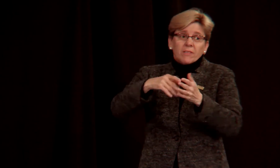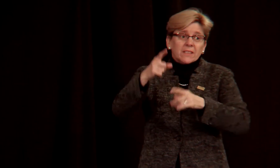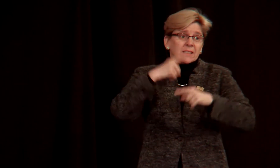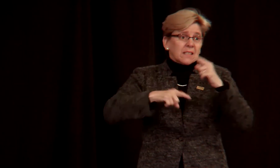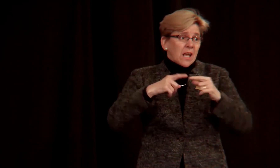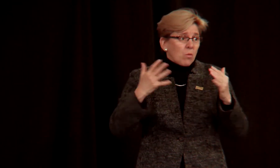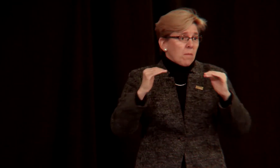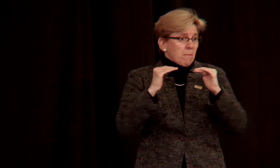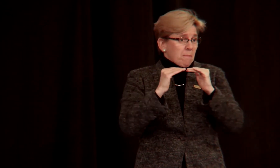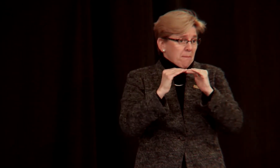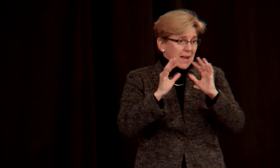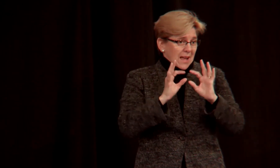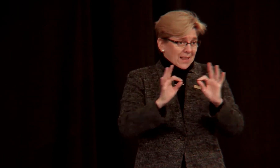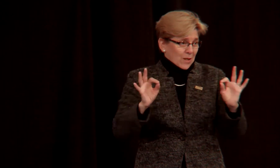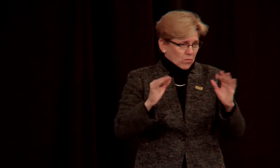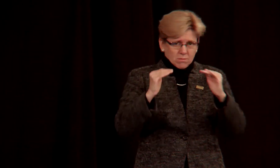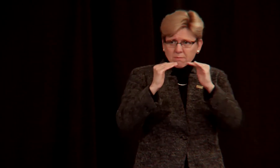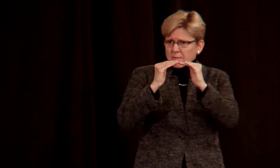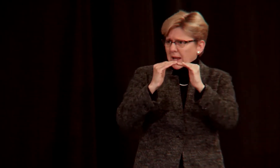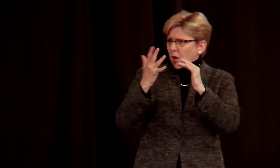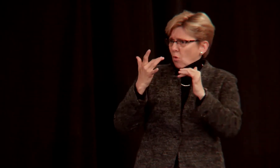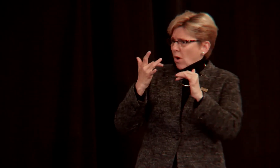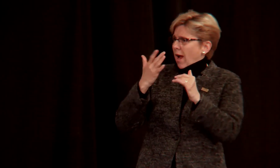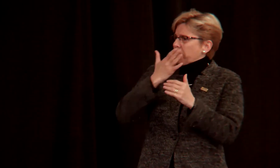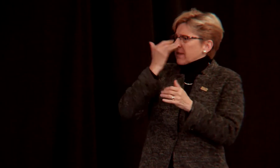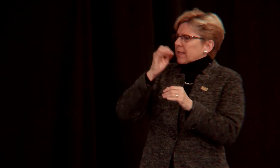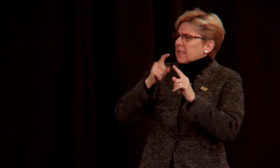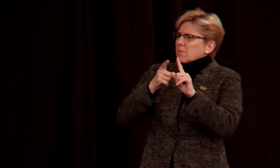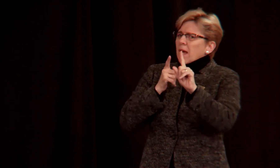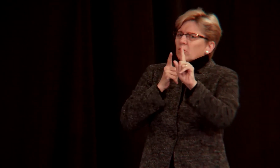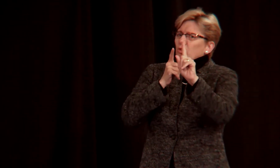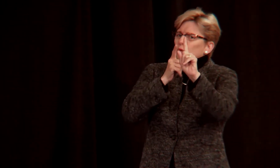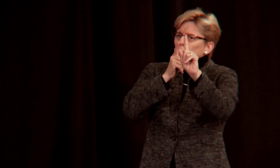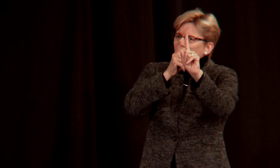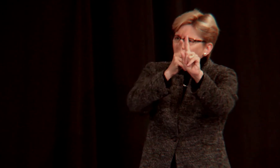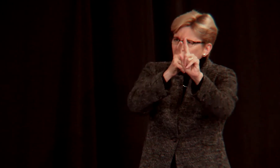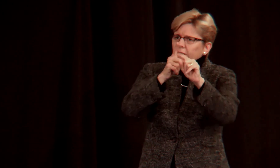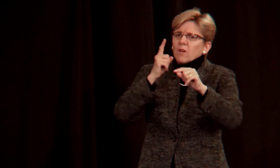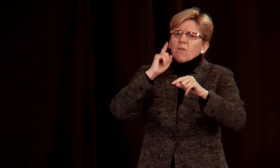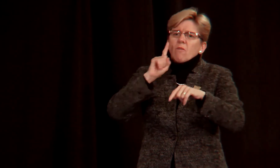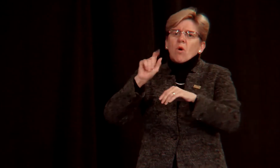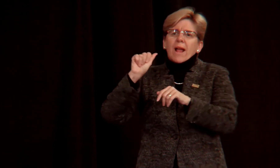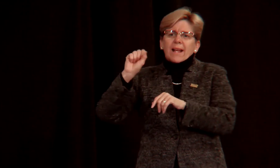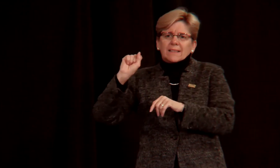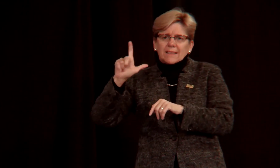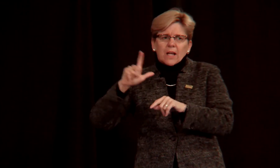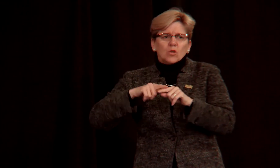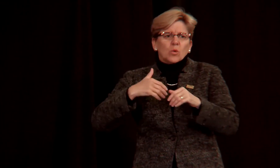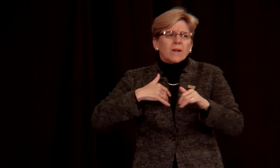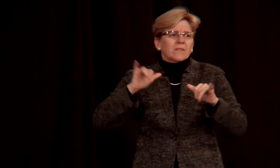and I often sign this now using this sign because it better expresses to show how